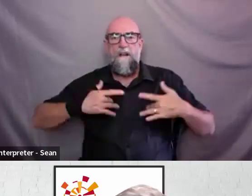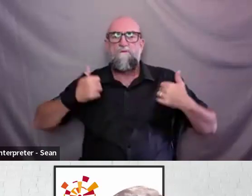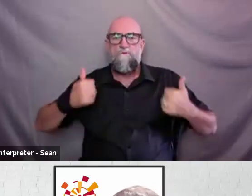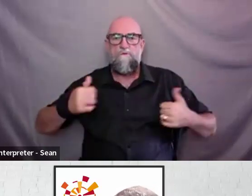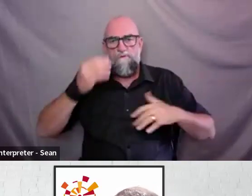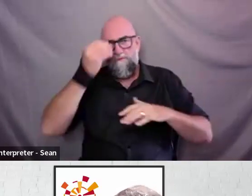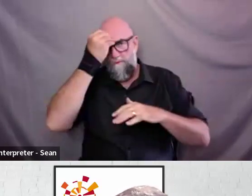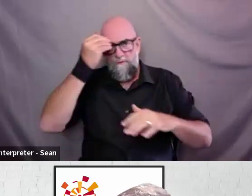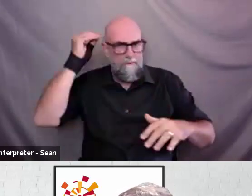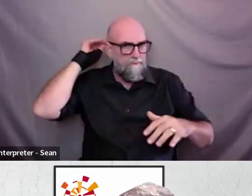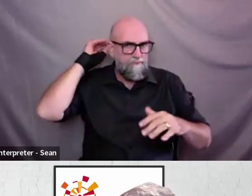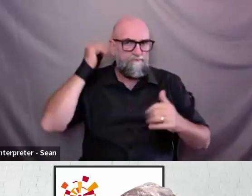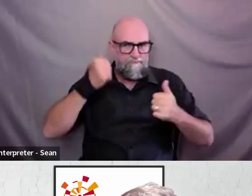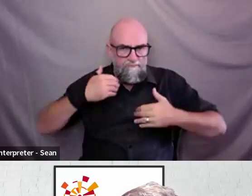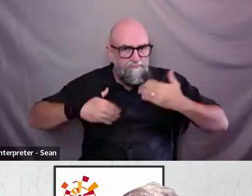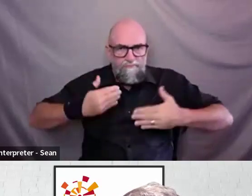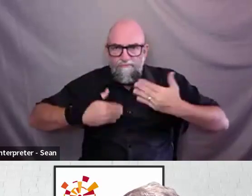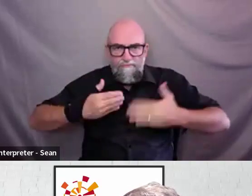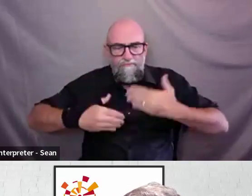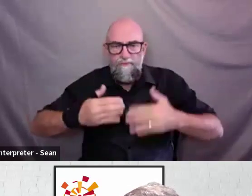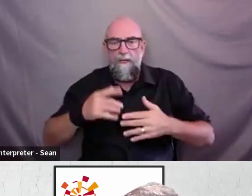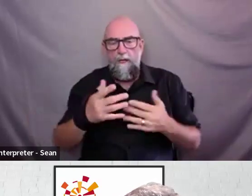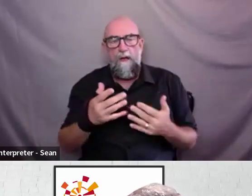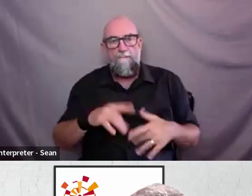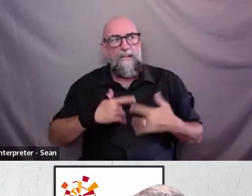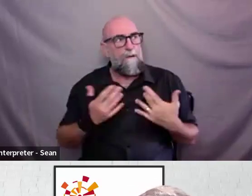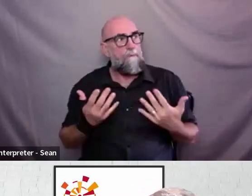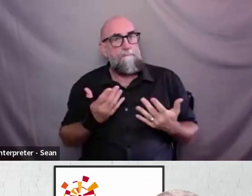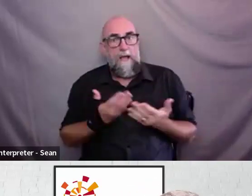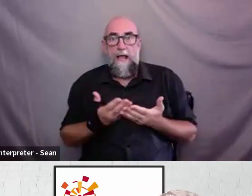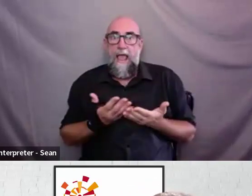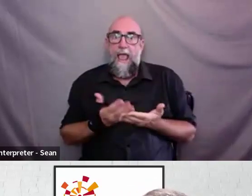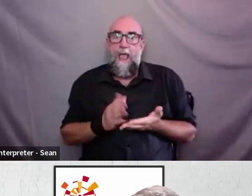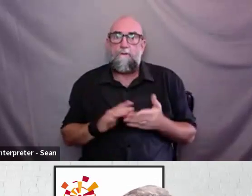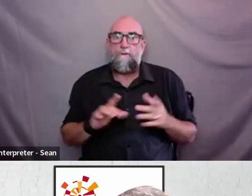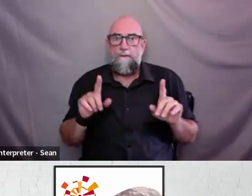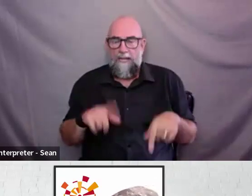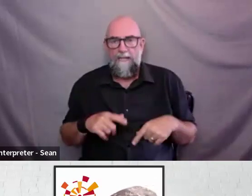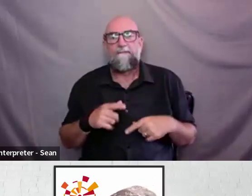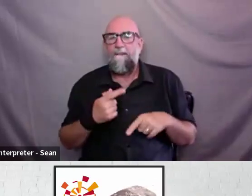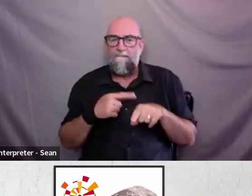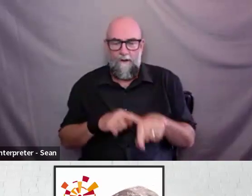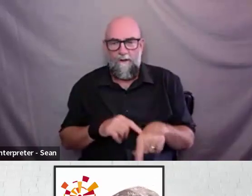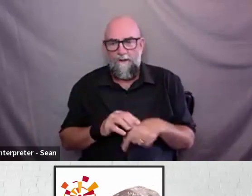the series producer , who has done a brilliant job of pulling